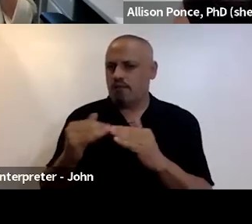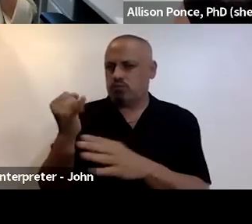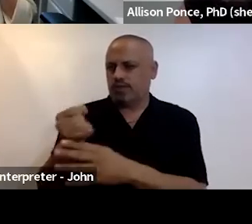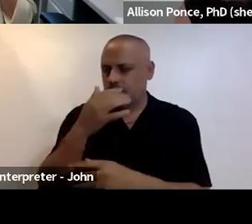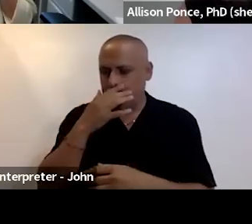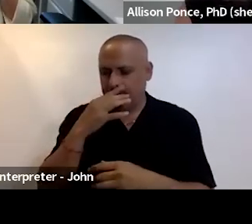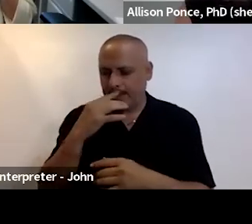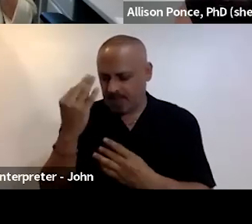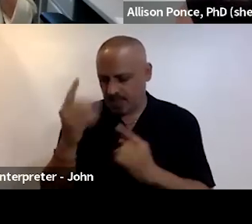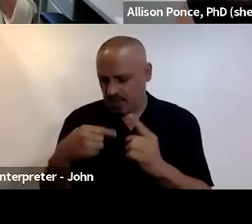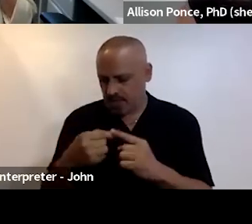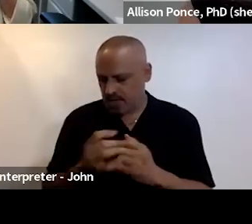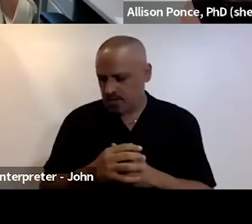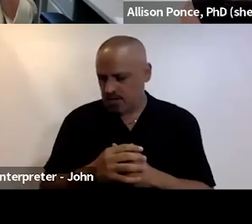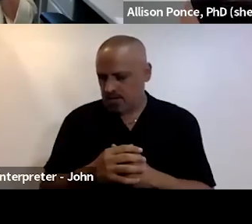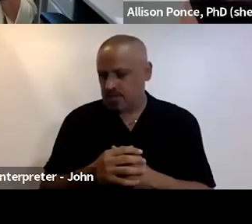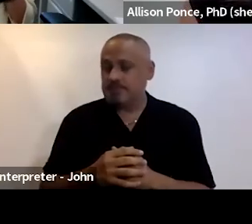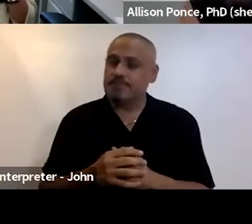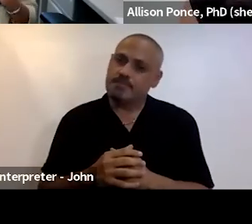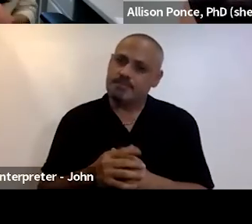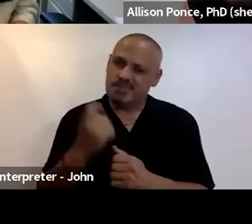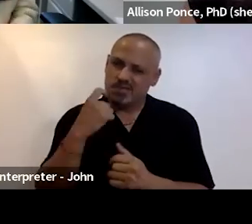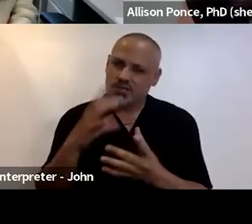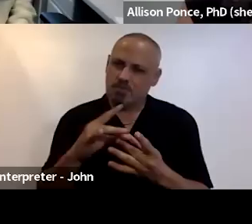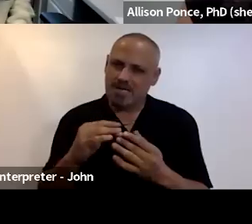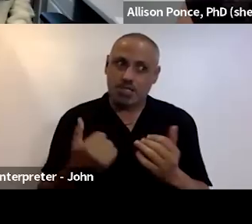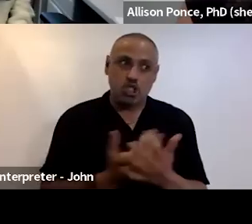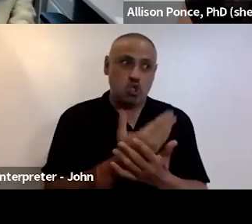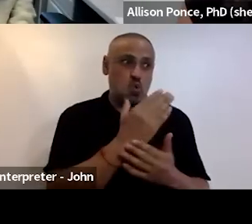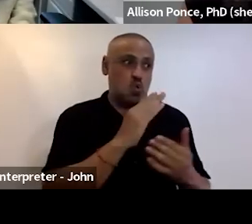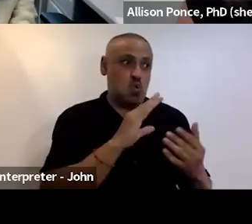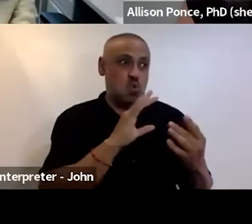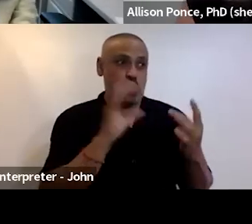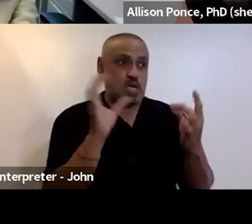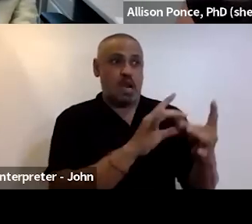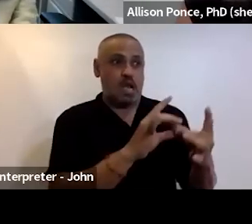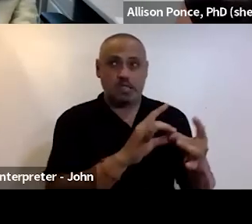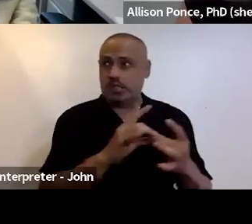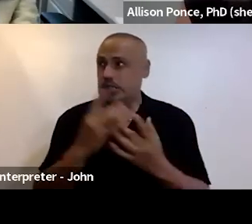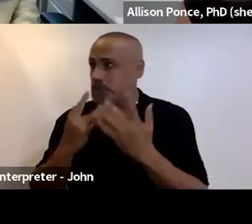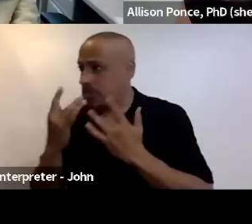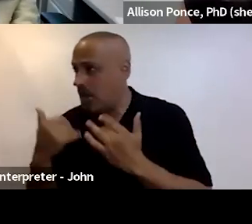but thinking about... You just mentioned it's hard to make a new connection when you're in distress. It's also hard to make good decisions